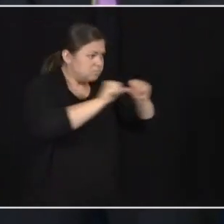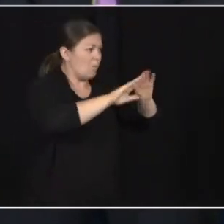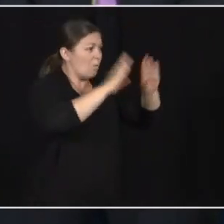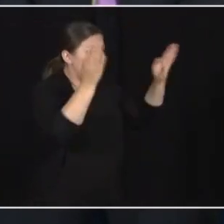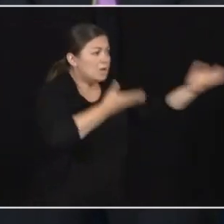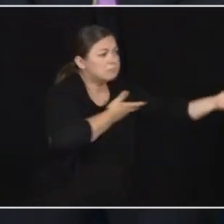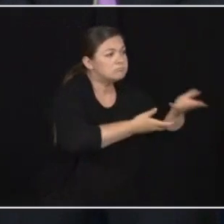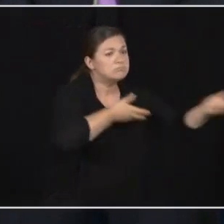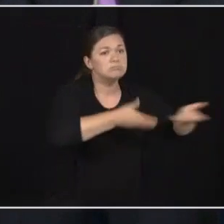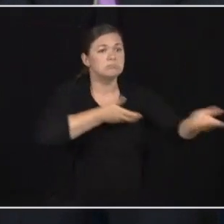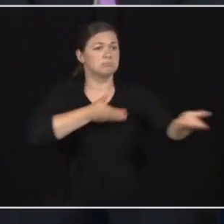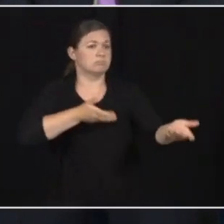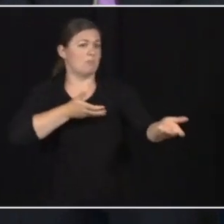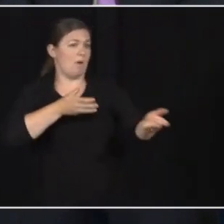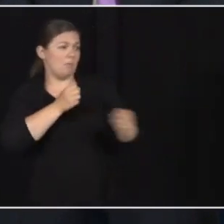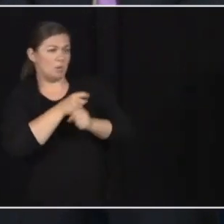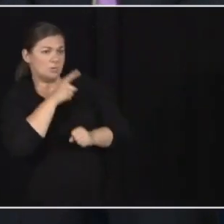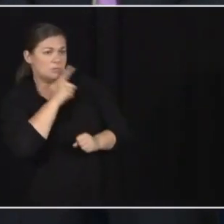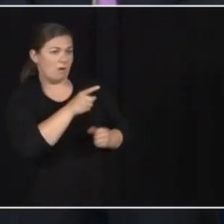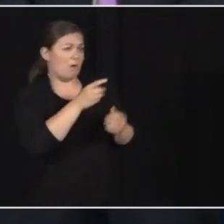all hands on deck and we all agreed that the